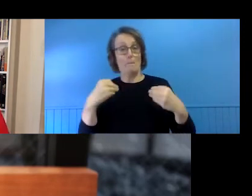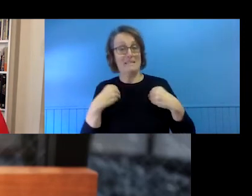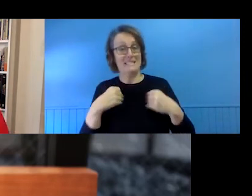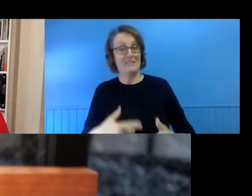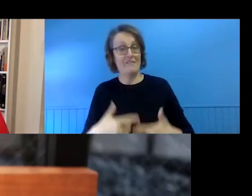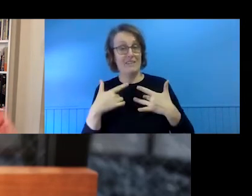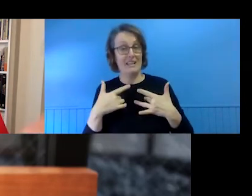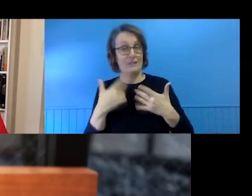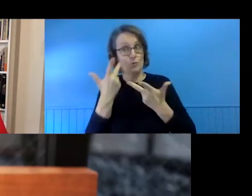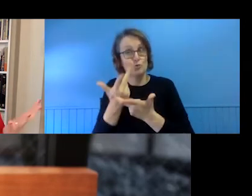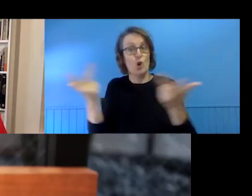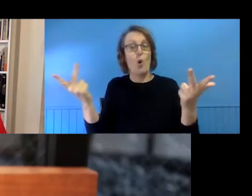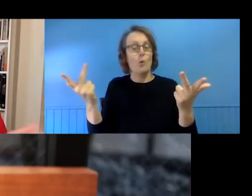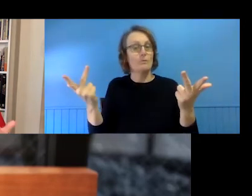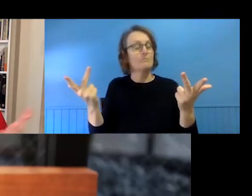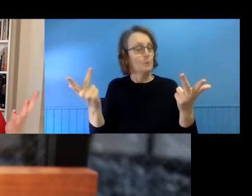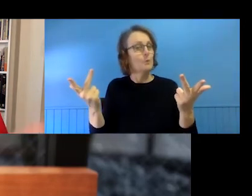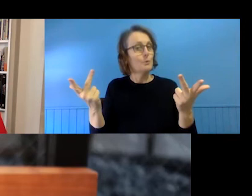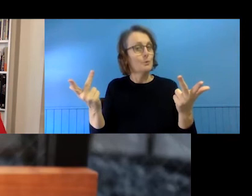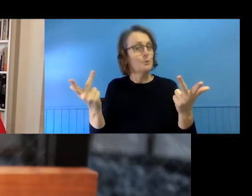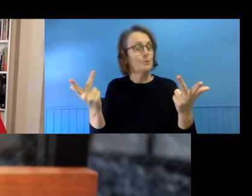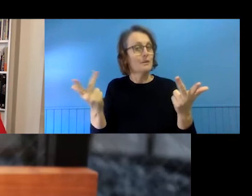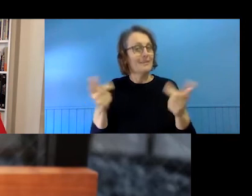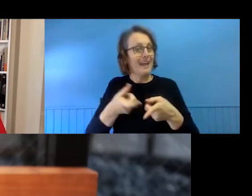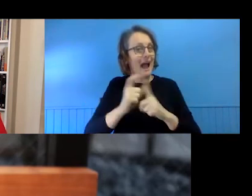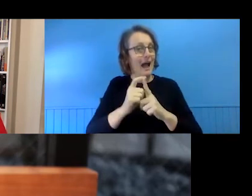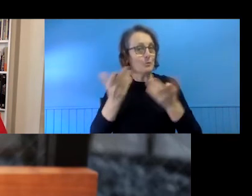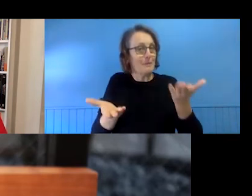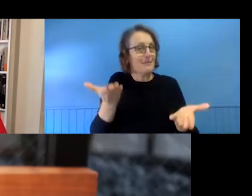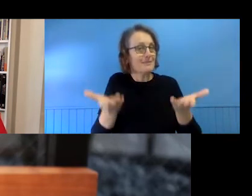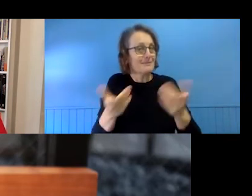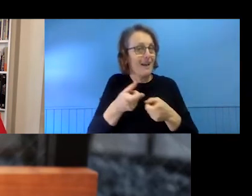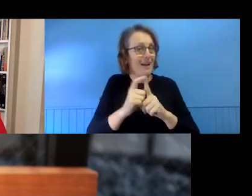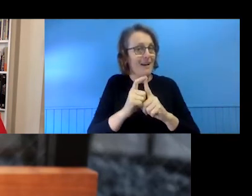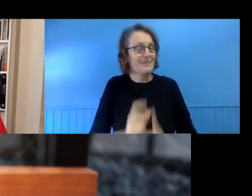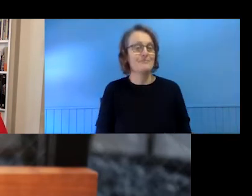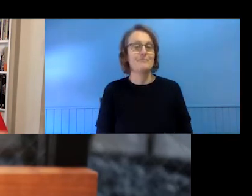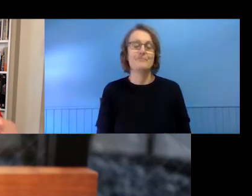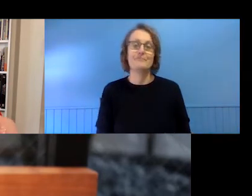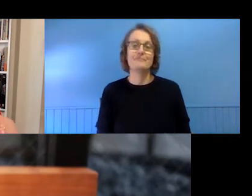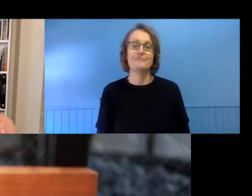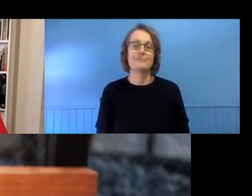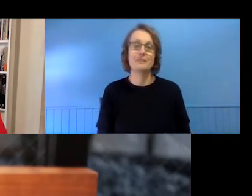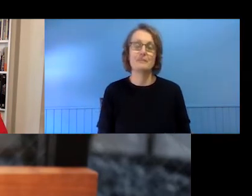yourself authentically to the world can be tricky to work out. Even if